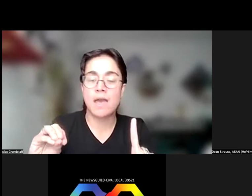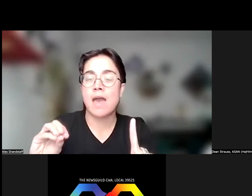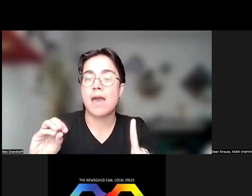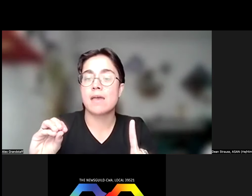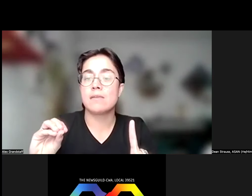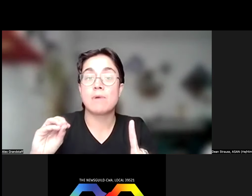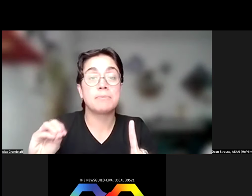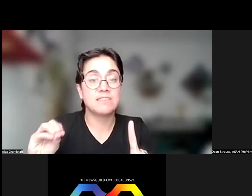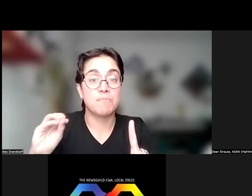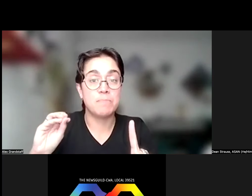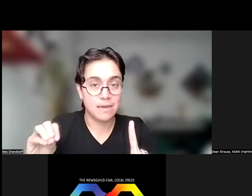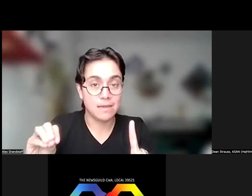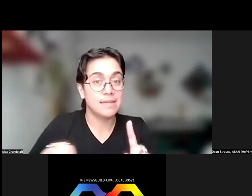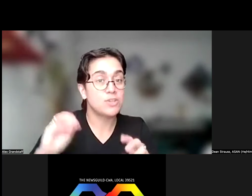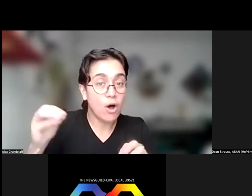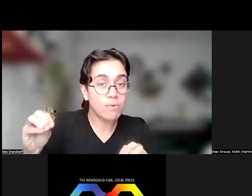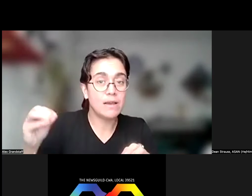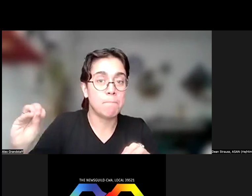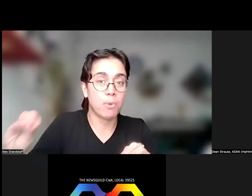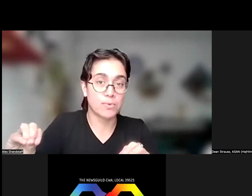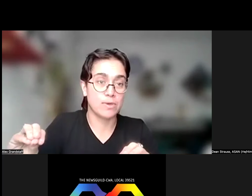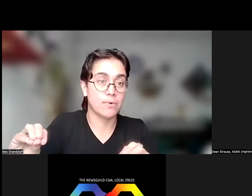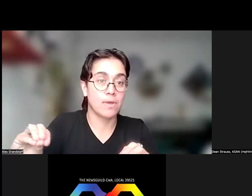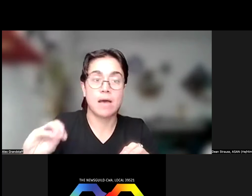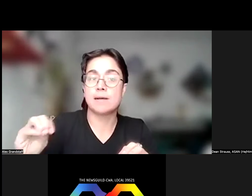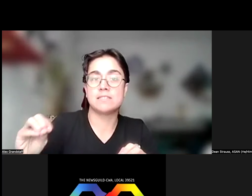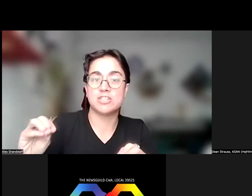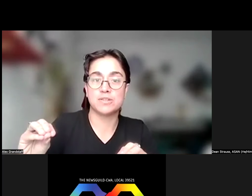know this represented up works closely with Represented A works with Representative